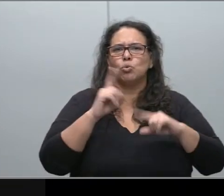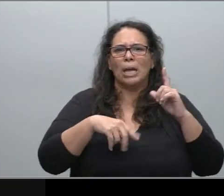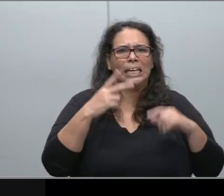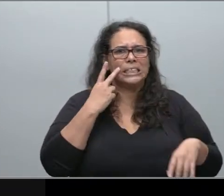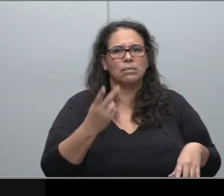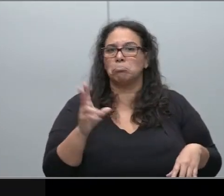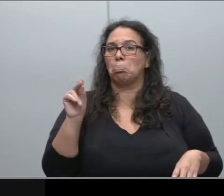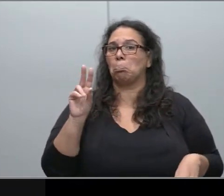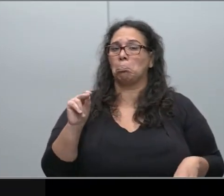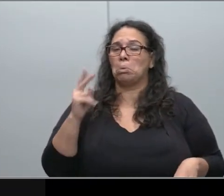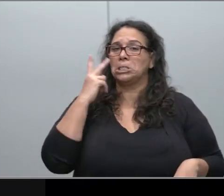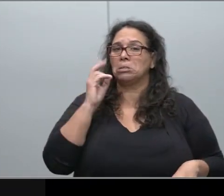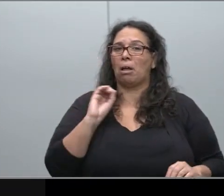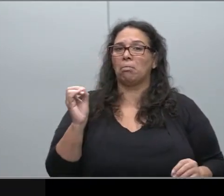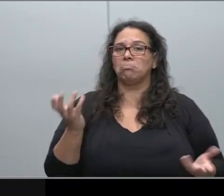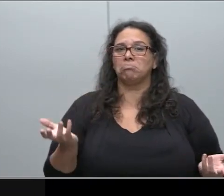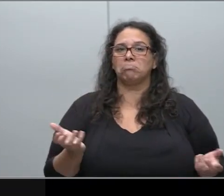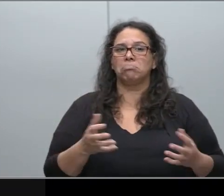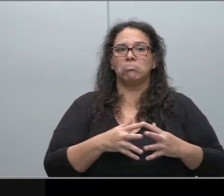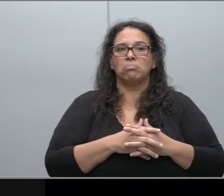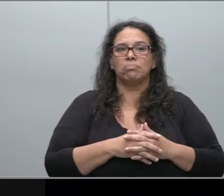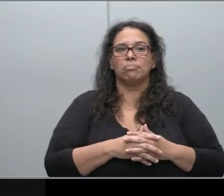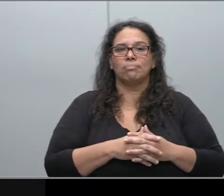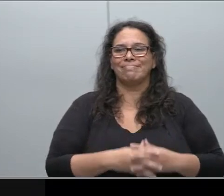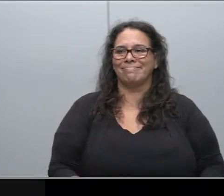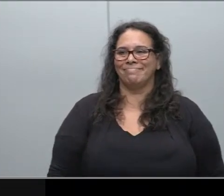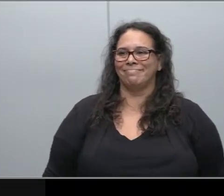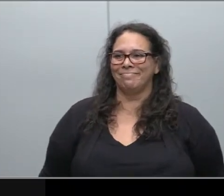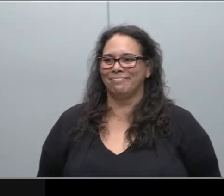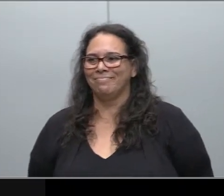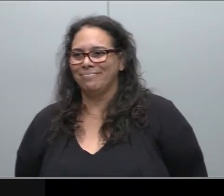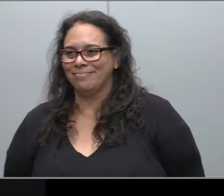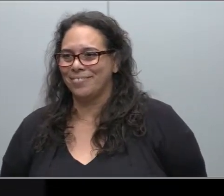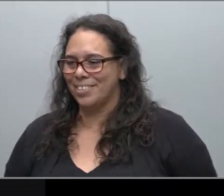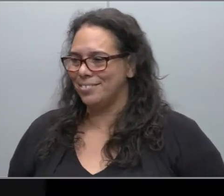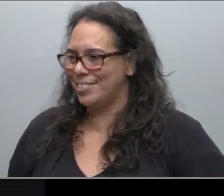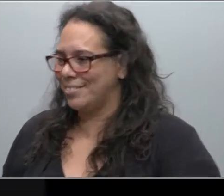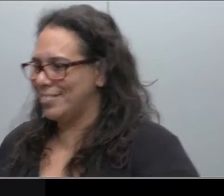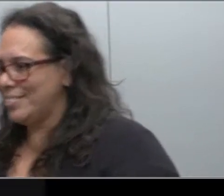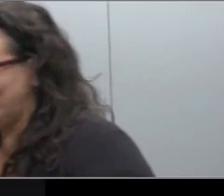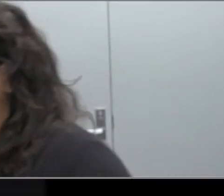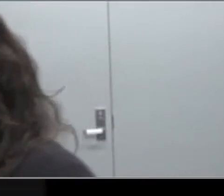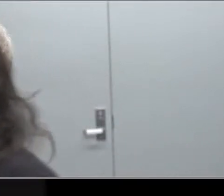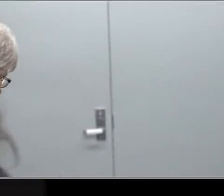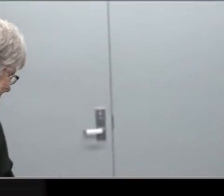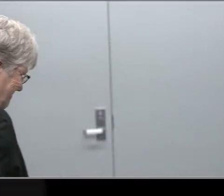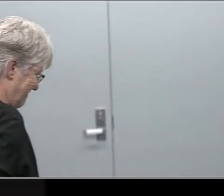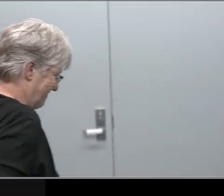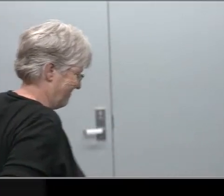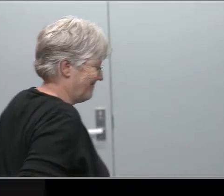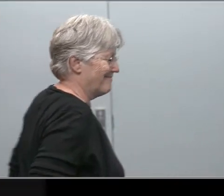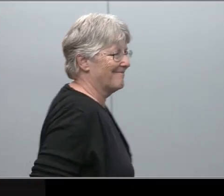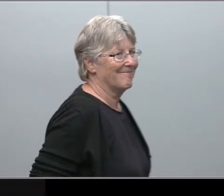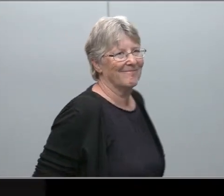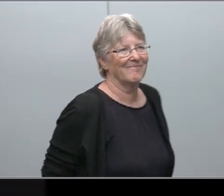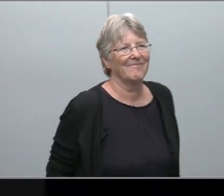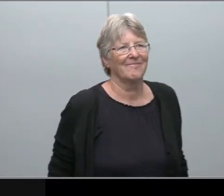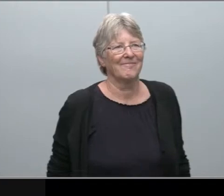And you may notice on the left, the graph is showing individuals who are connecting, where ideas are resonating. So you'll kinda see a little graphic representation